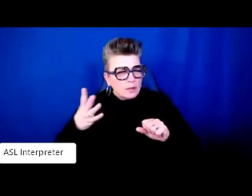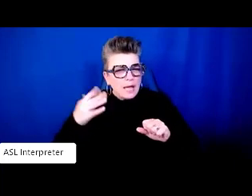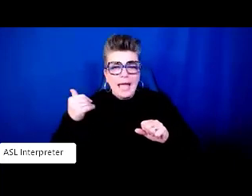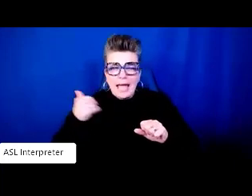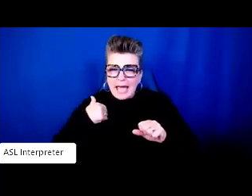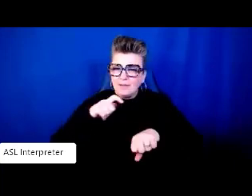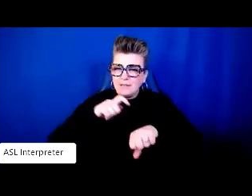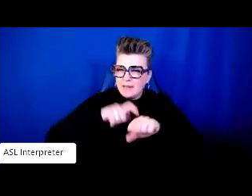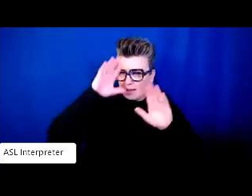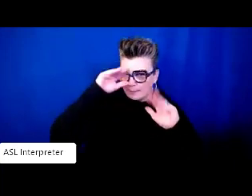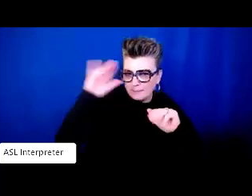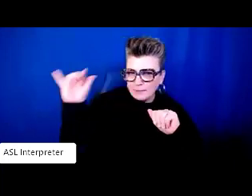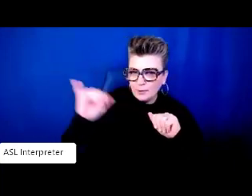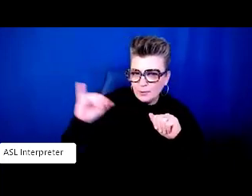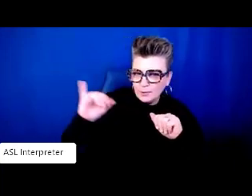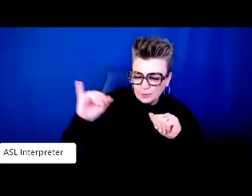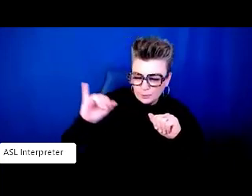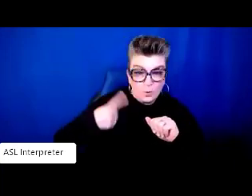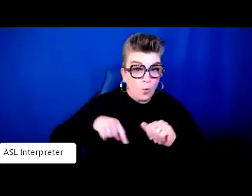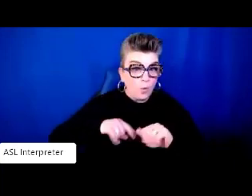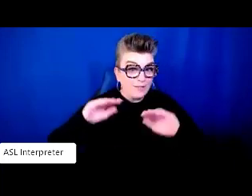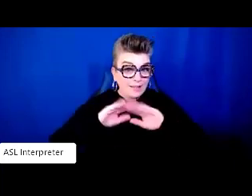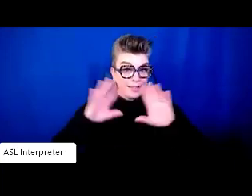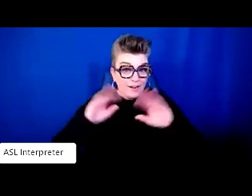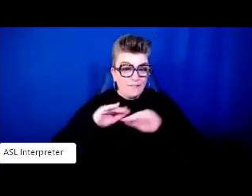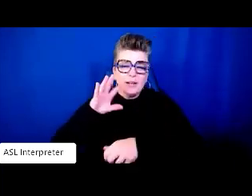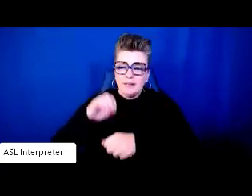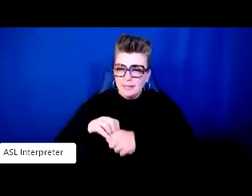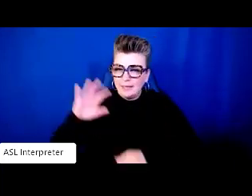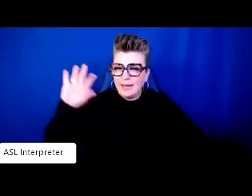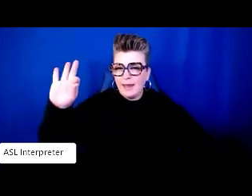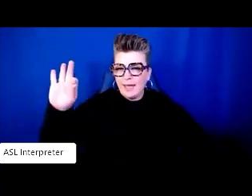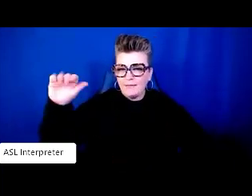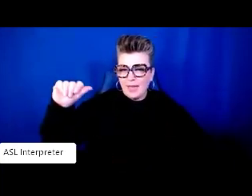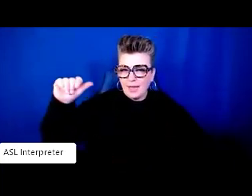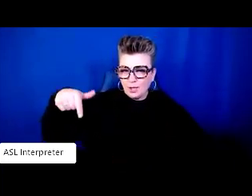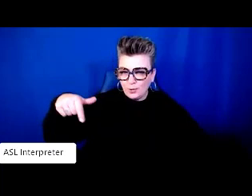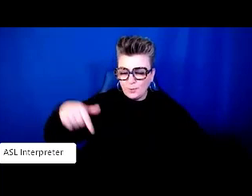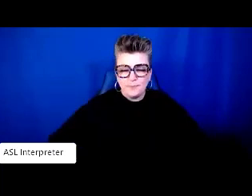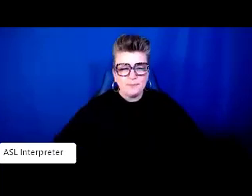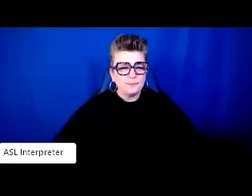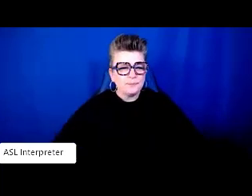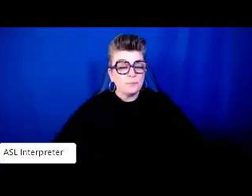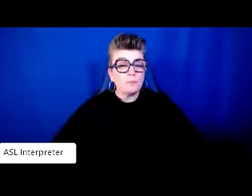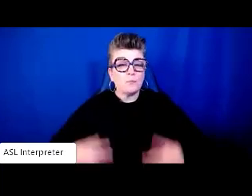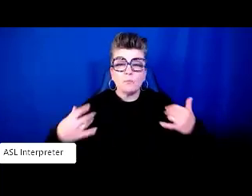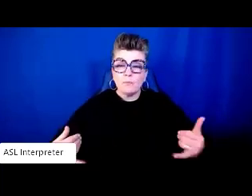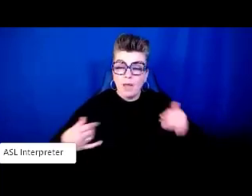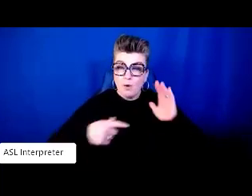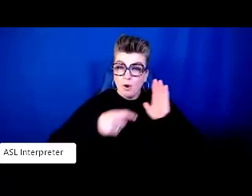We've clarified these time points in an FAQ. In terms of articles published during the award period,